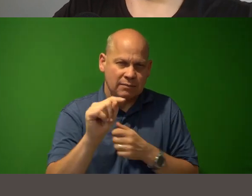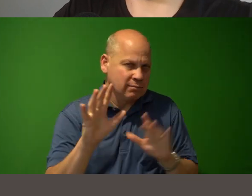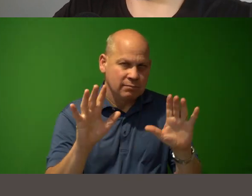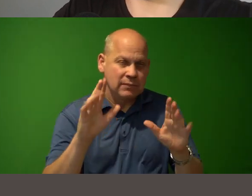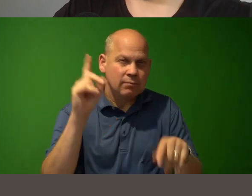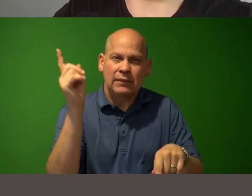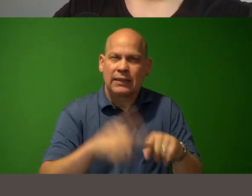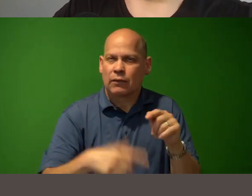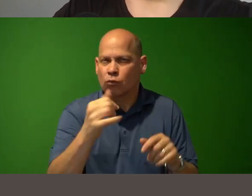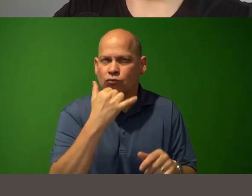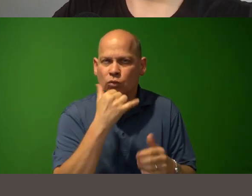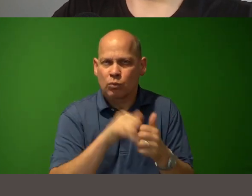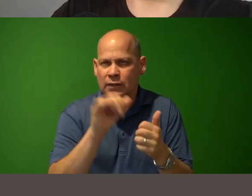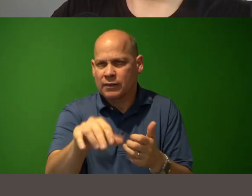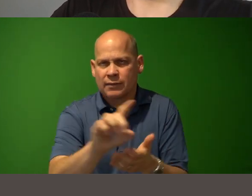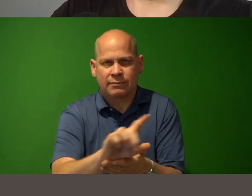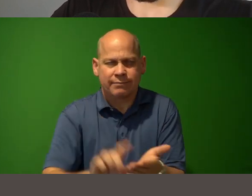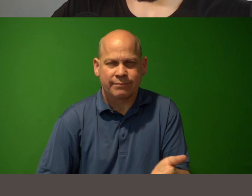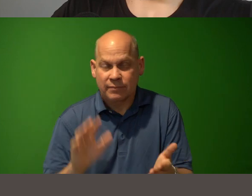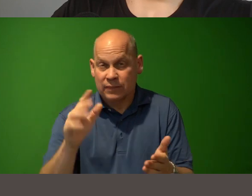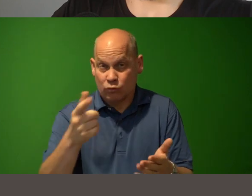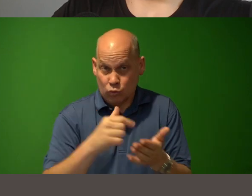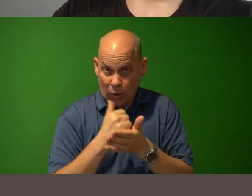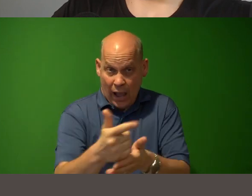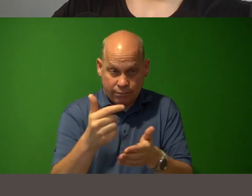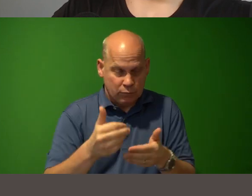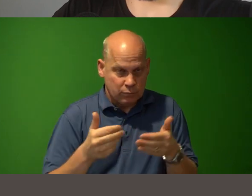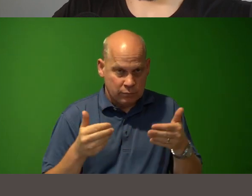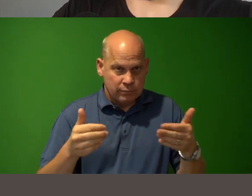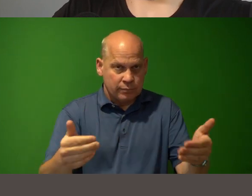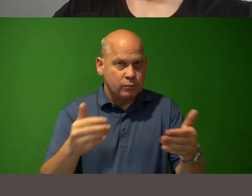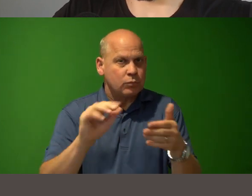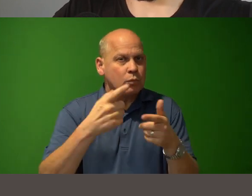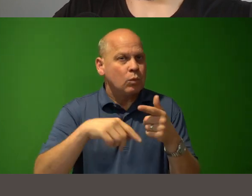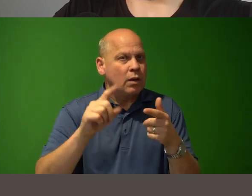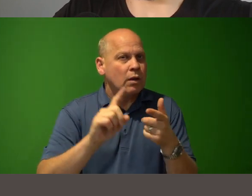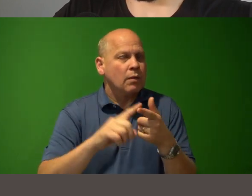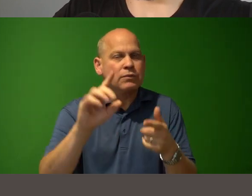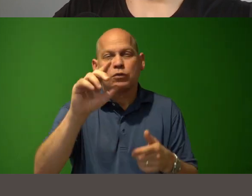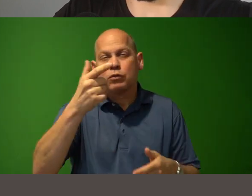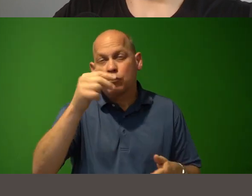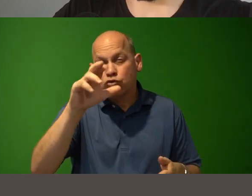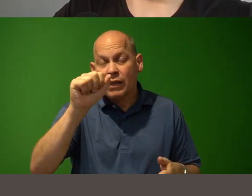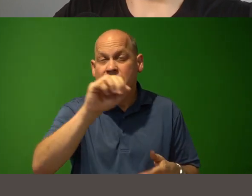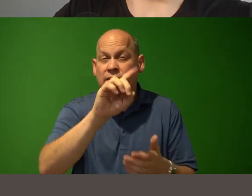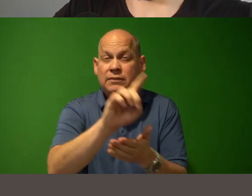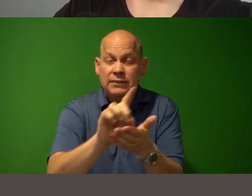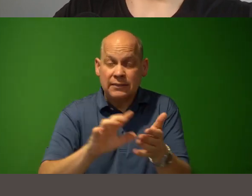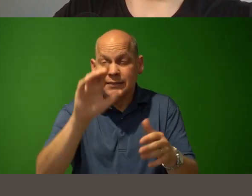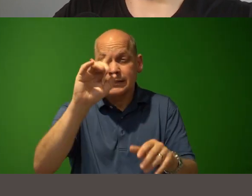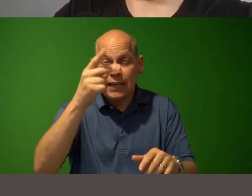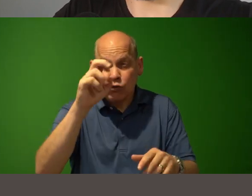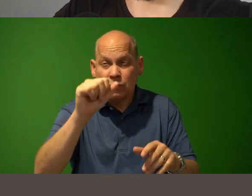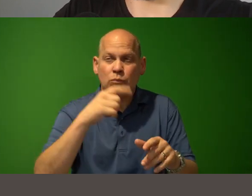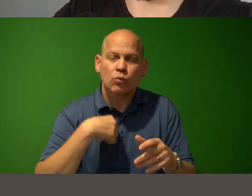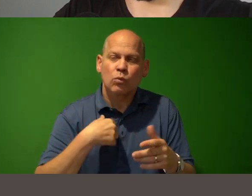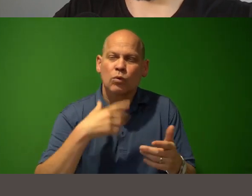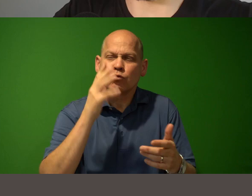Can't go wrong. And to help you along the way when it comes to graphics and diagrams, we're going to talk about some graphic fundamentals.